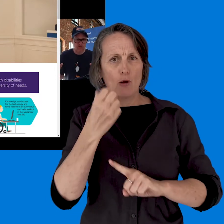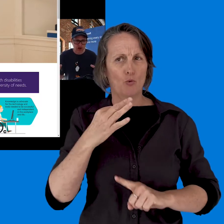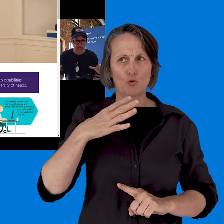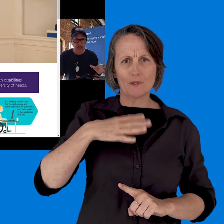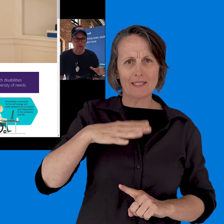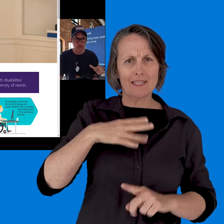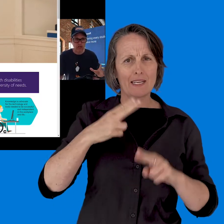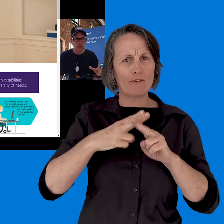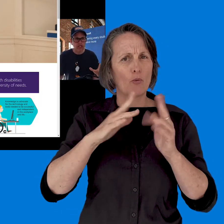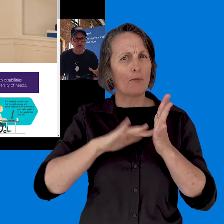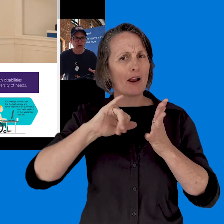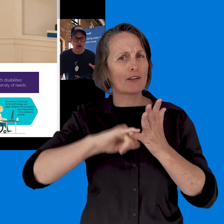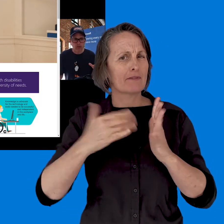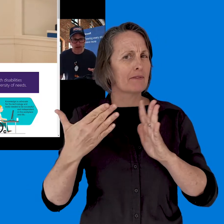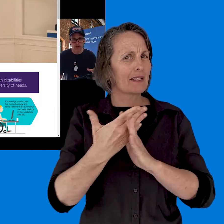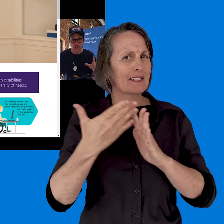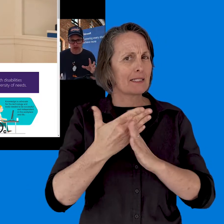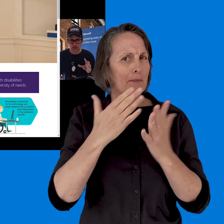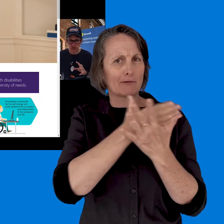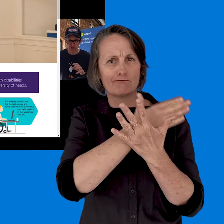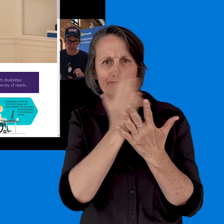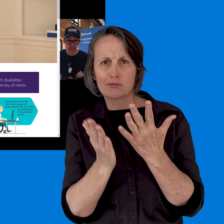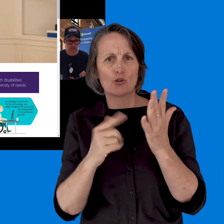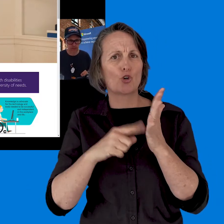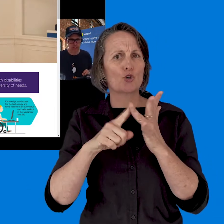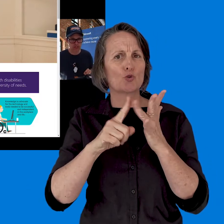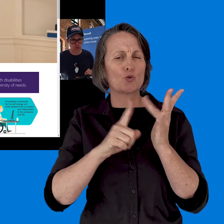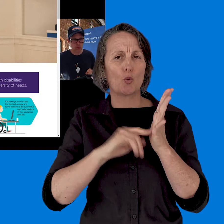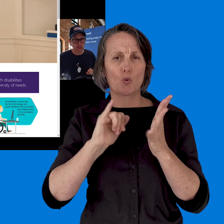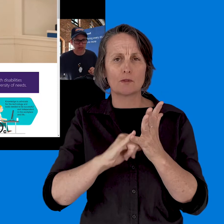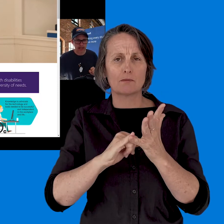of finding everything you need around the Microsoft accessibility tools. OK.